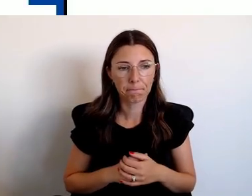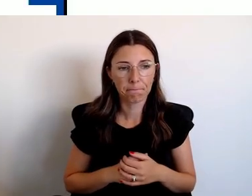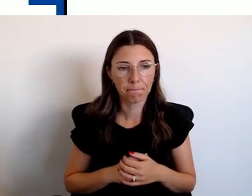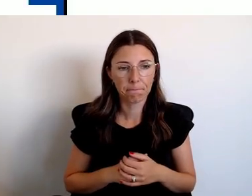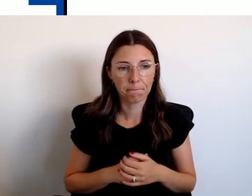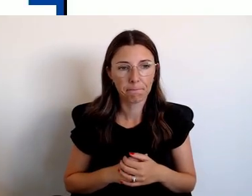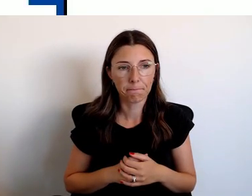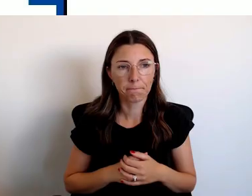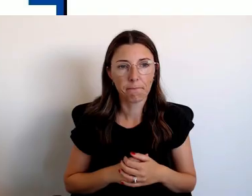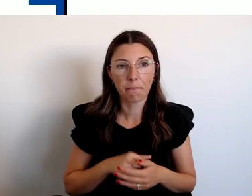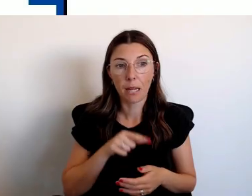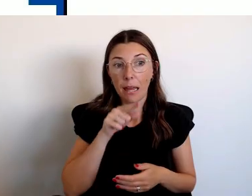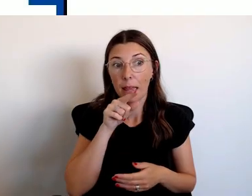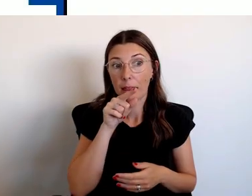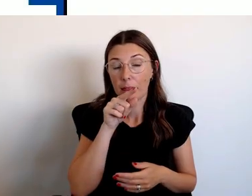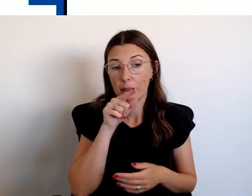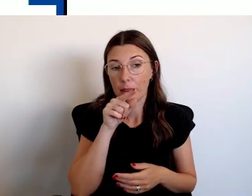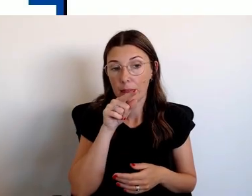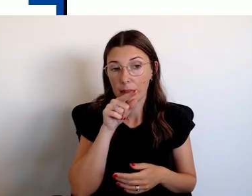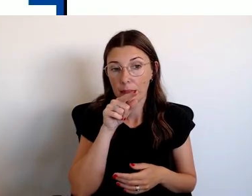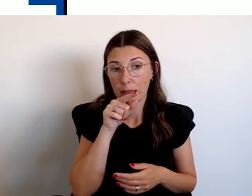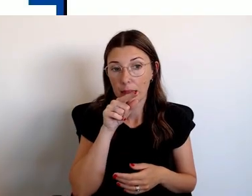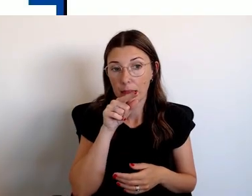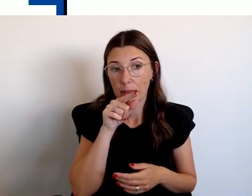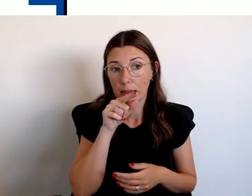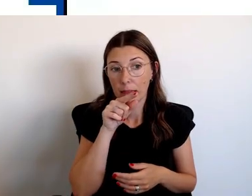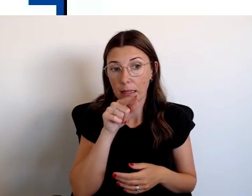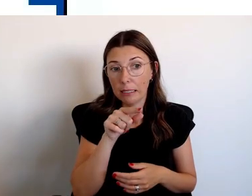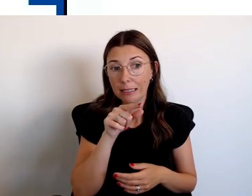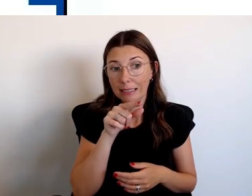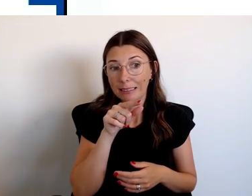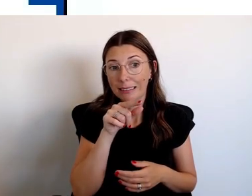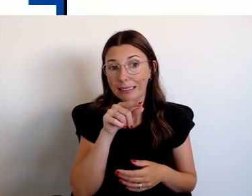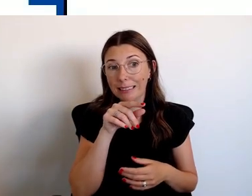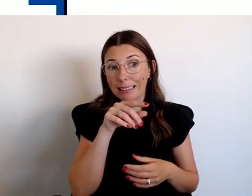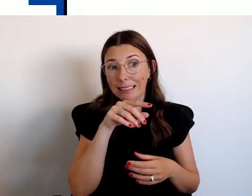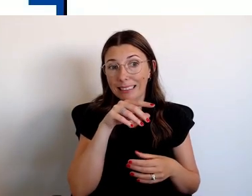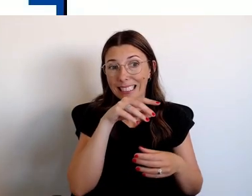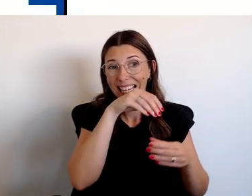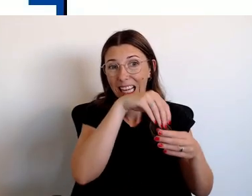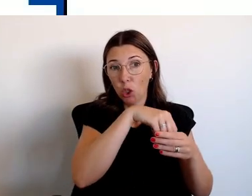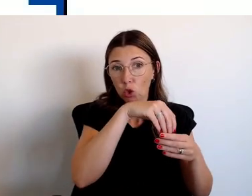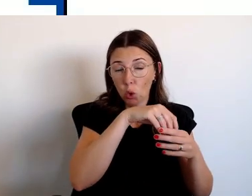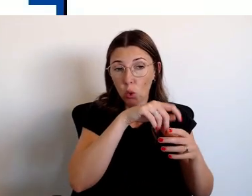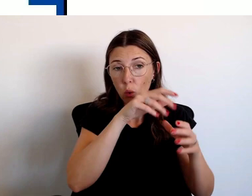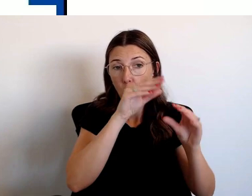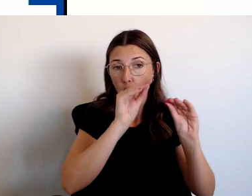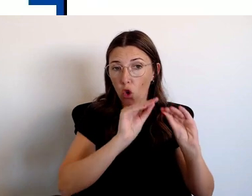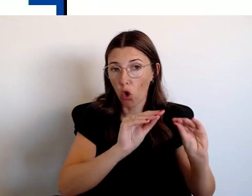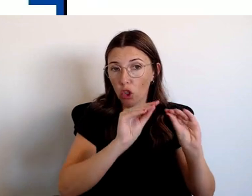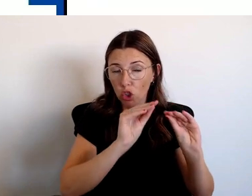slide is here's an internal piece of coaching material that we use with our staff.